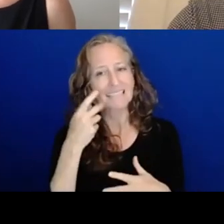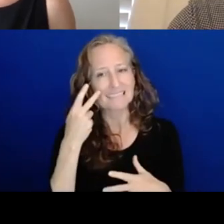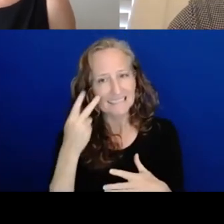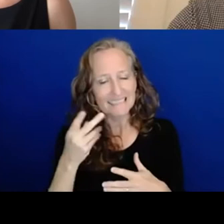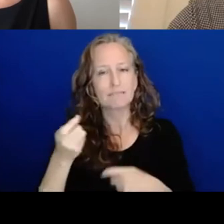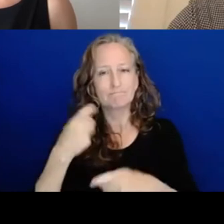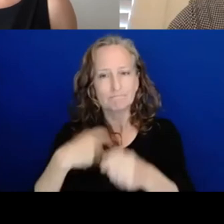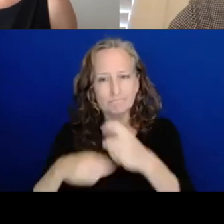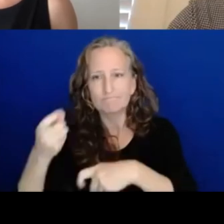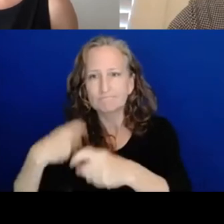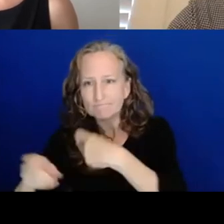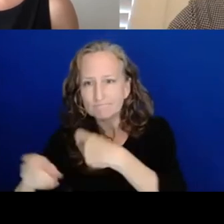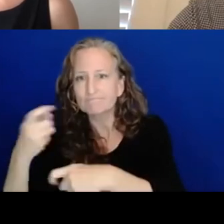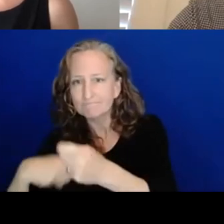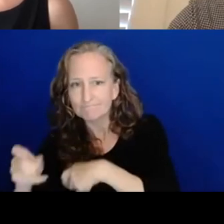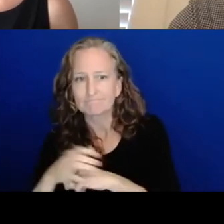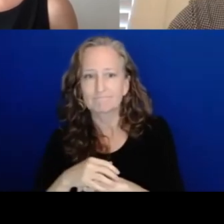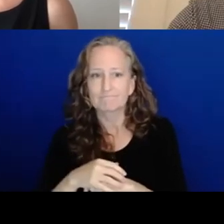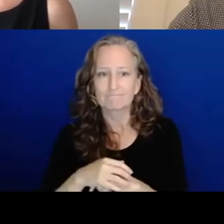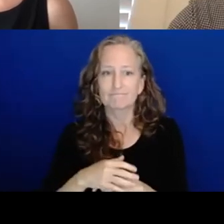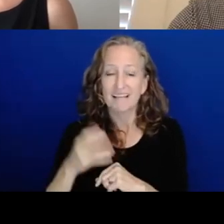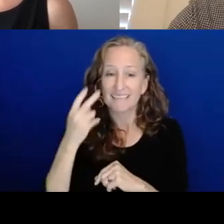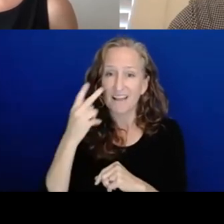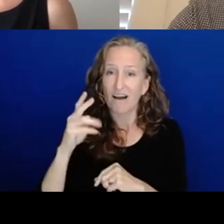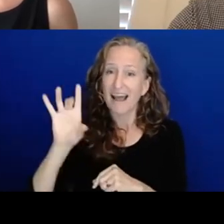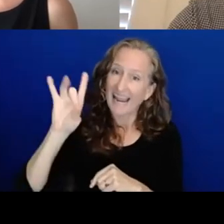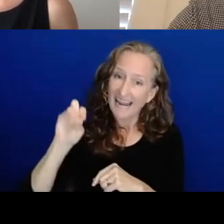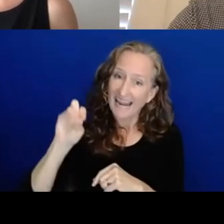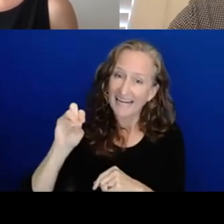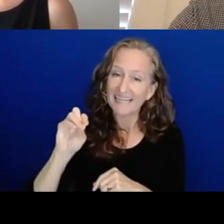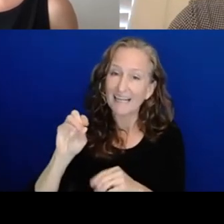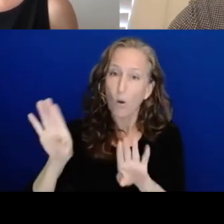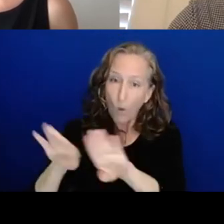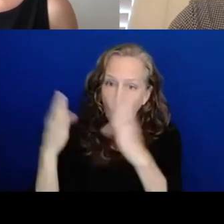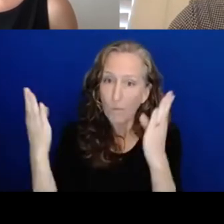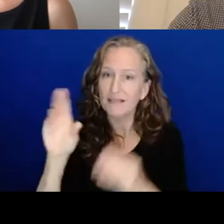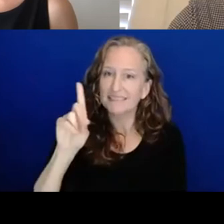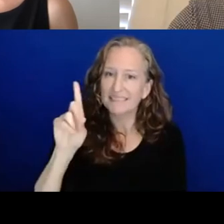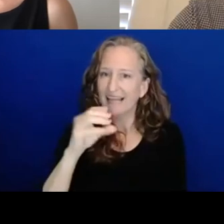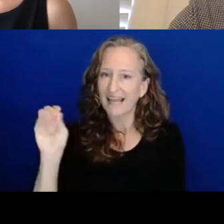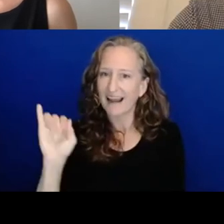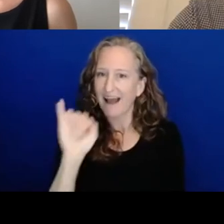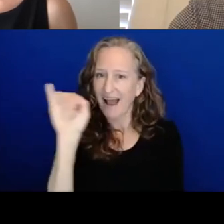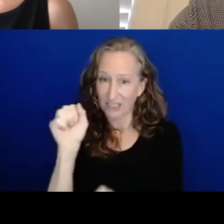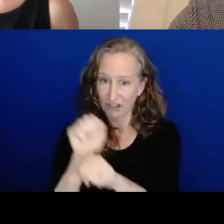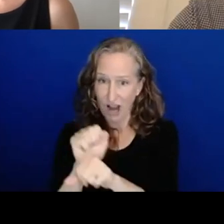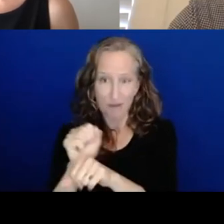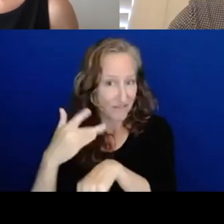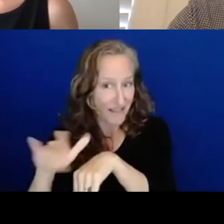saw a list recently of 80 open D&I jobs. I was excited about that. And I'm happy to share.